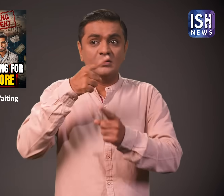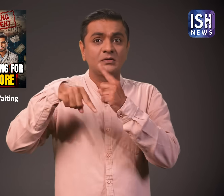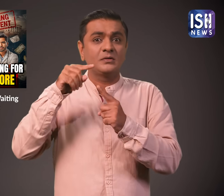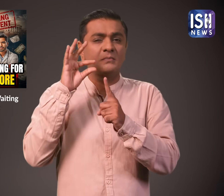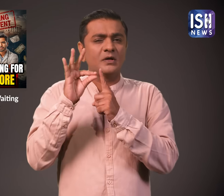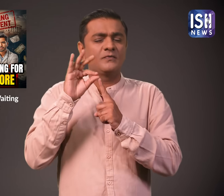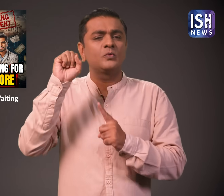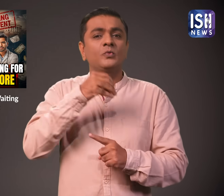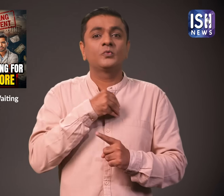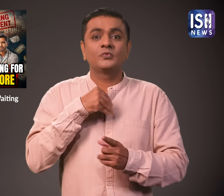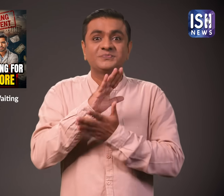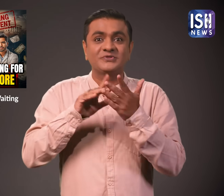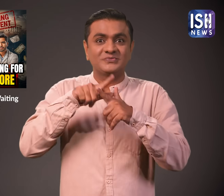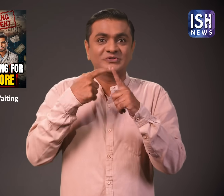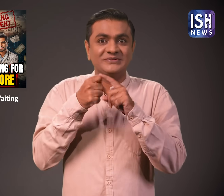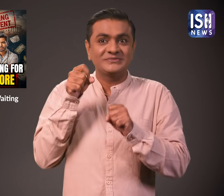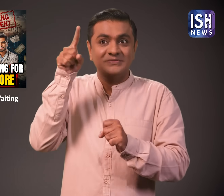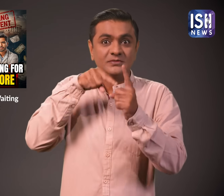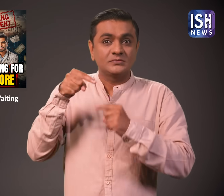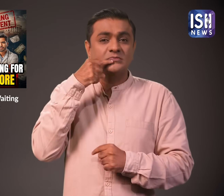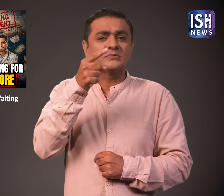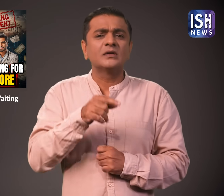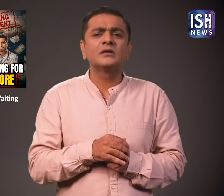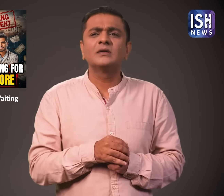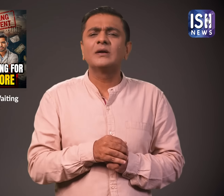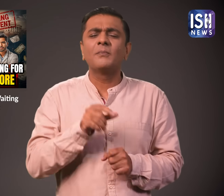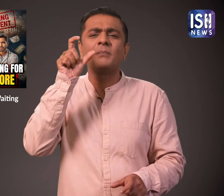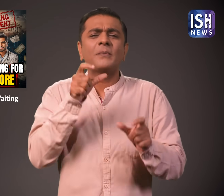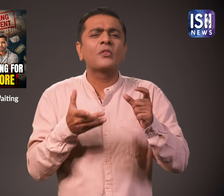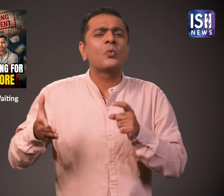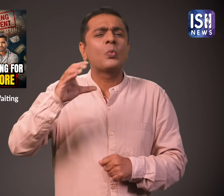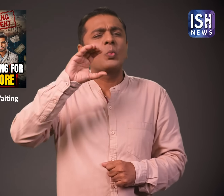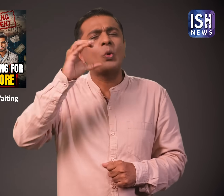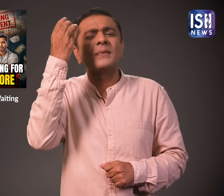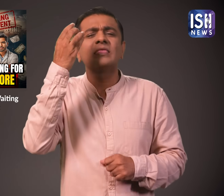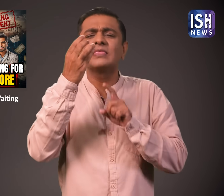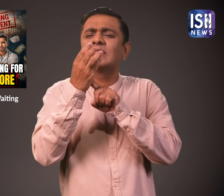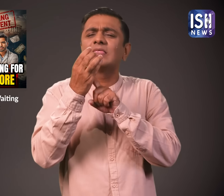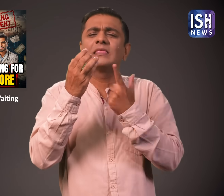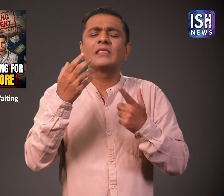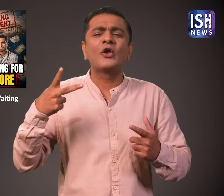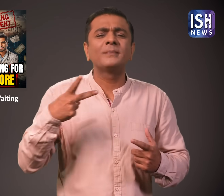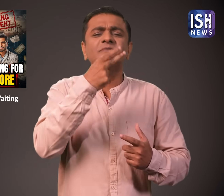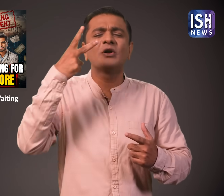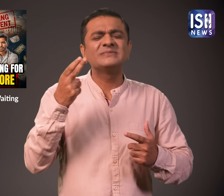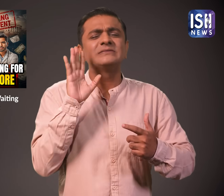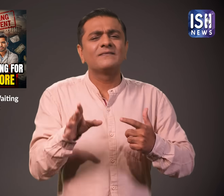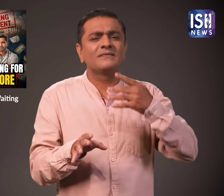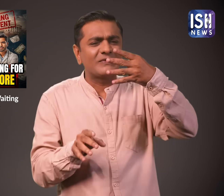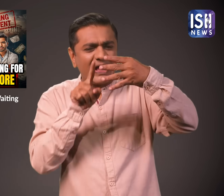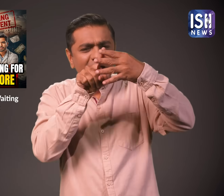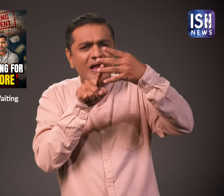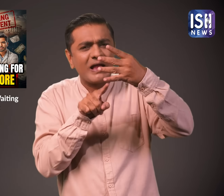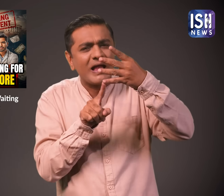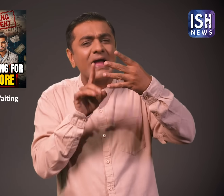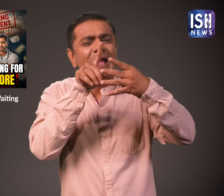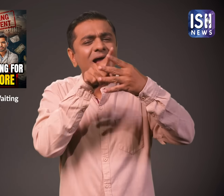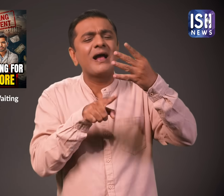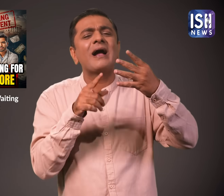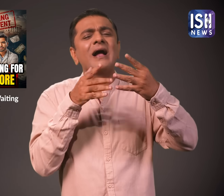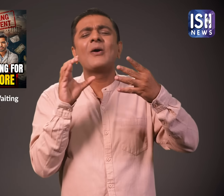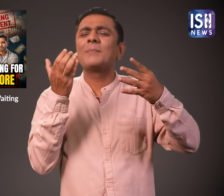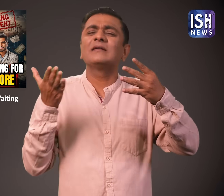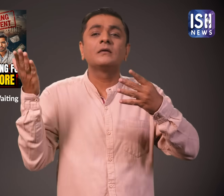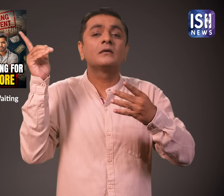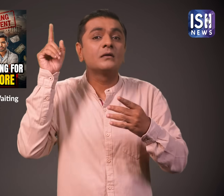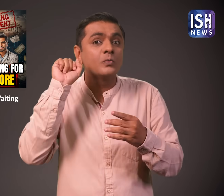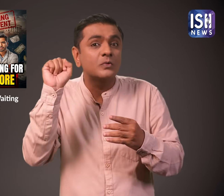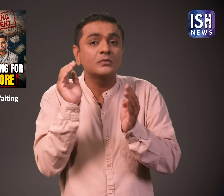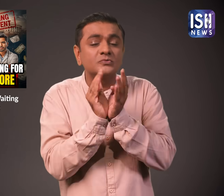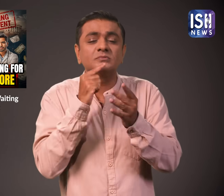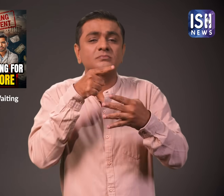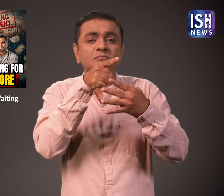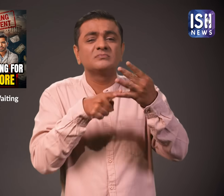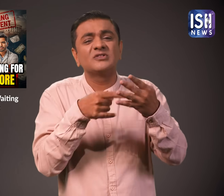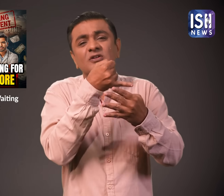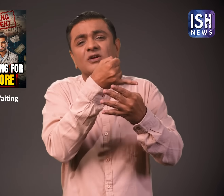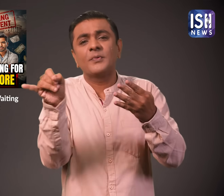Hospitals there also said that many common surgeries have been removed from the scheme’s coverage.